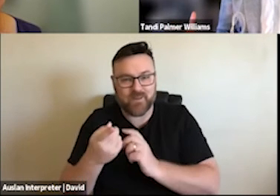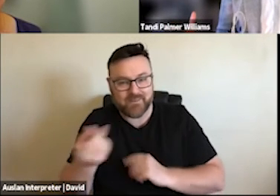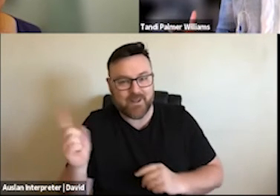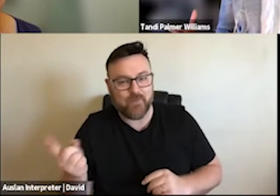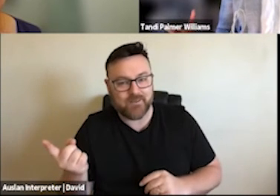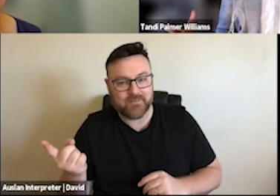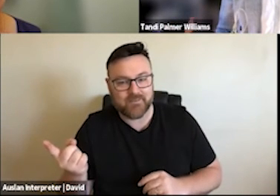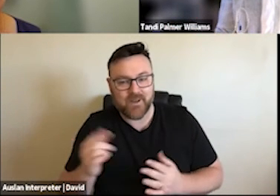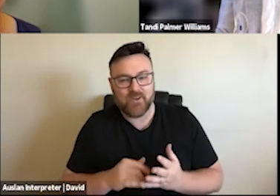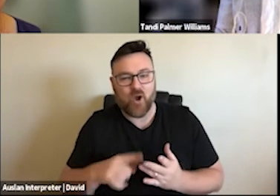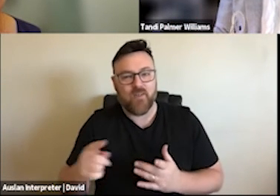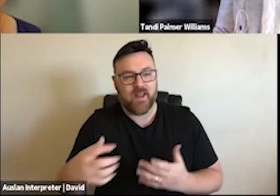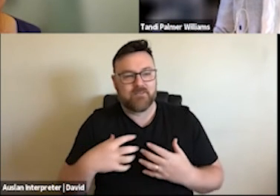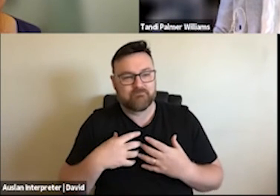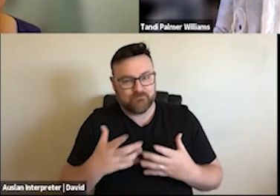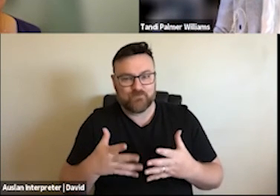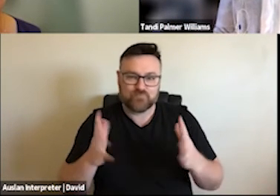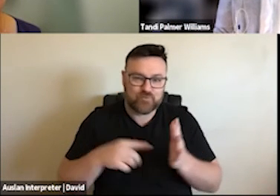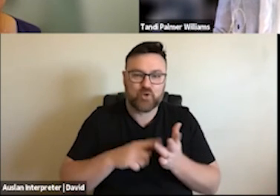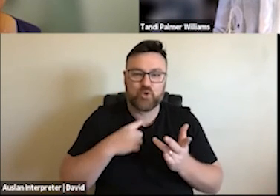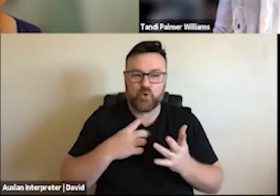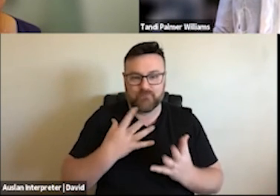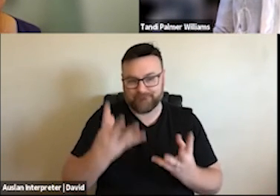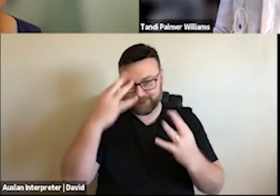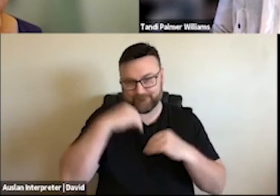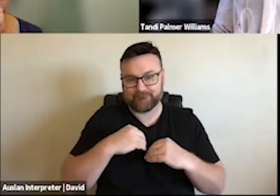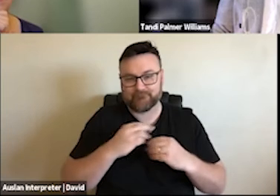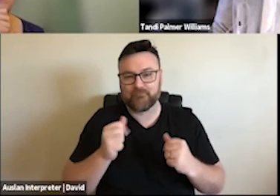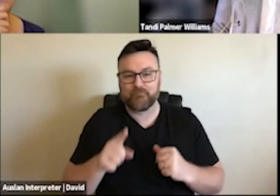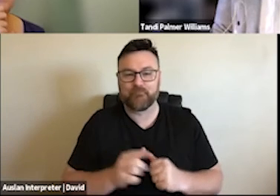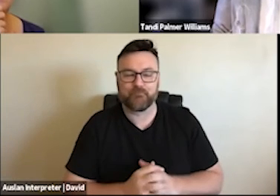something important out of the experience as well.